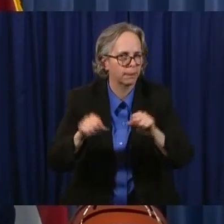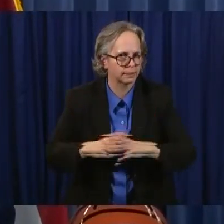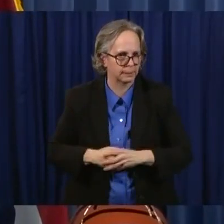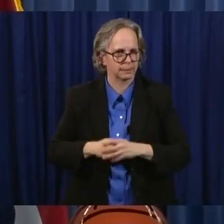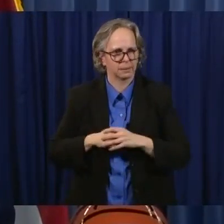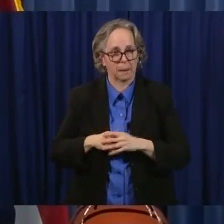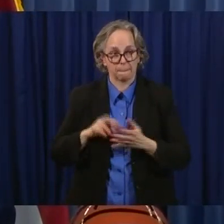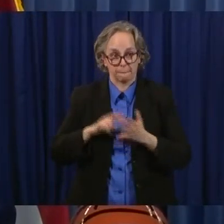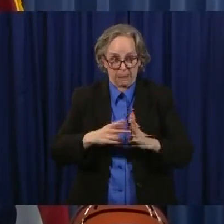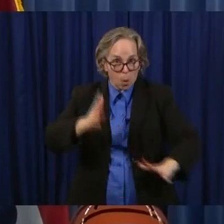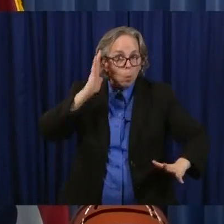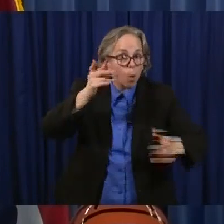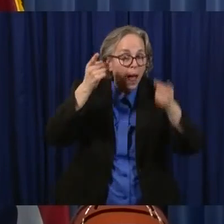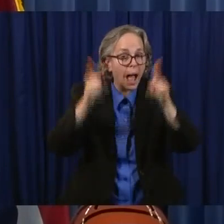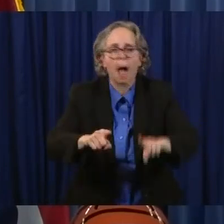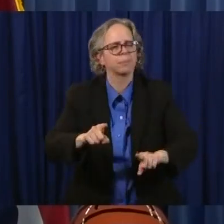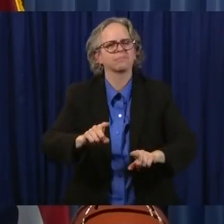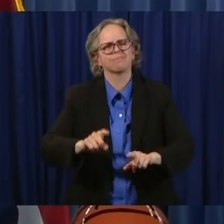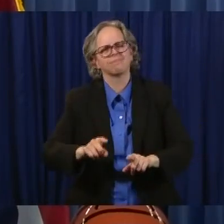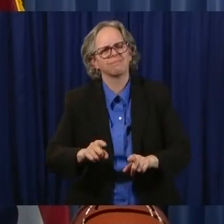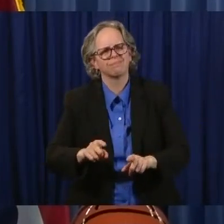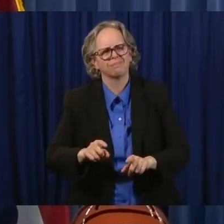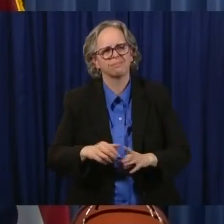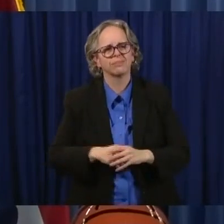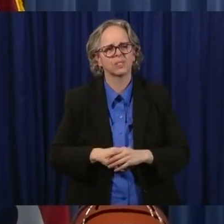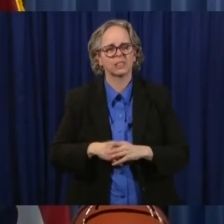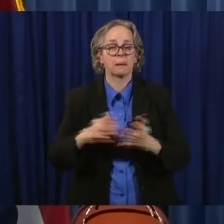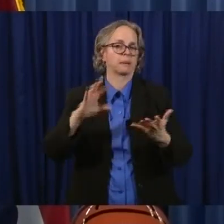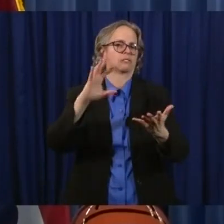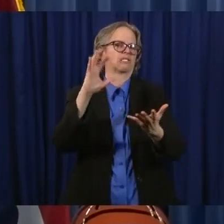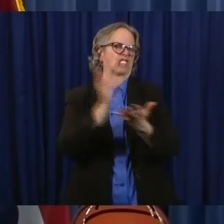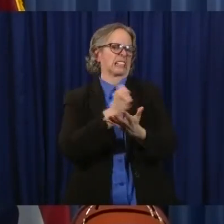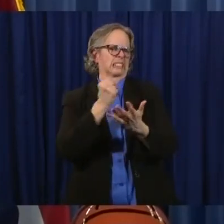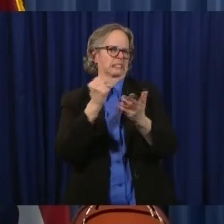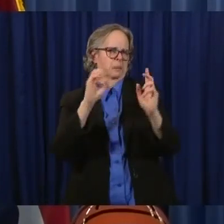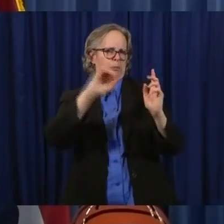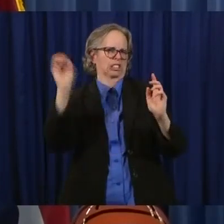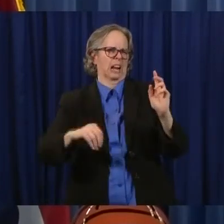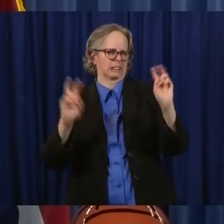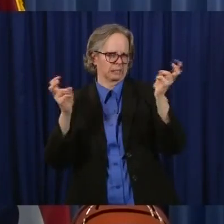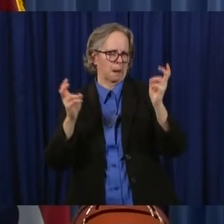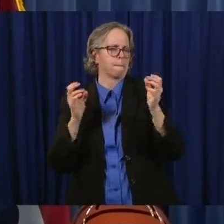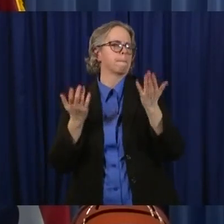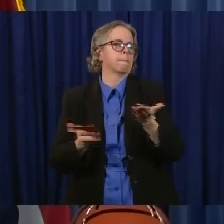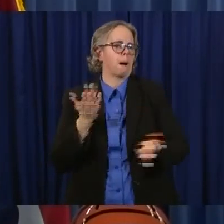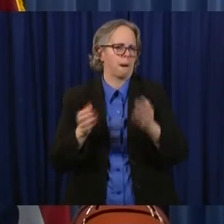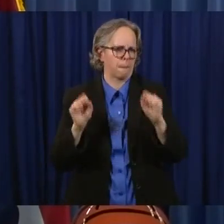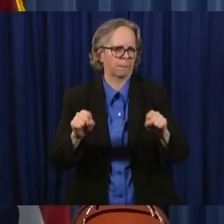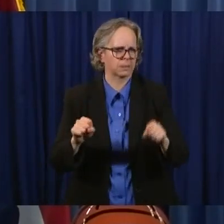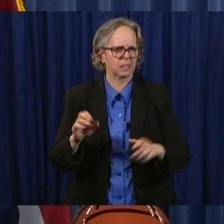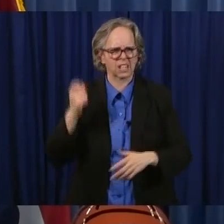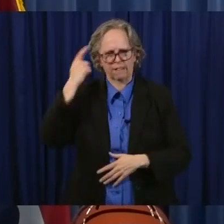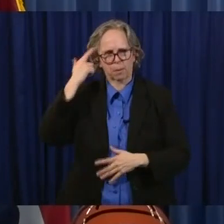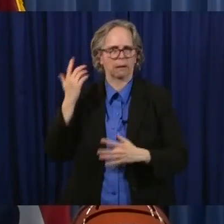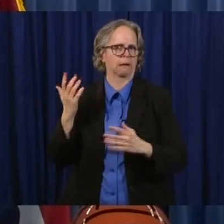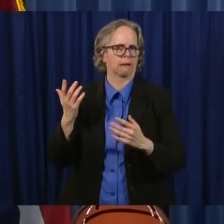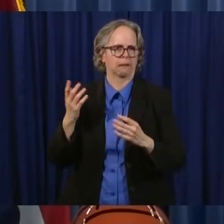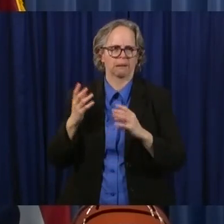LIKELY INFECTION TO INCUR. AGAIN, WHEN WE SAY PROBABILITY OR LIKELIHOOD, WE ARE NOT